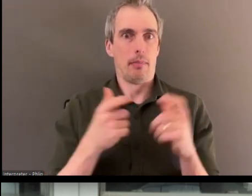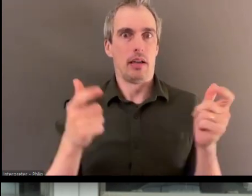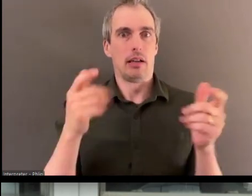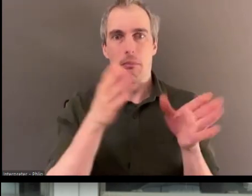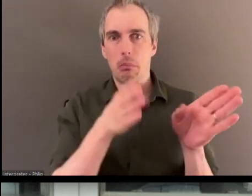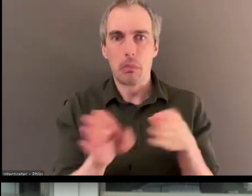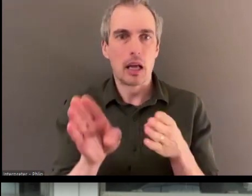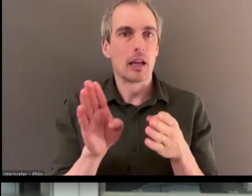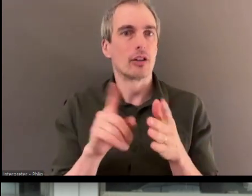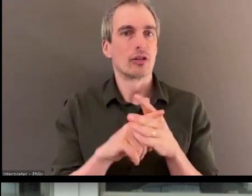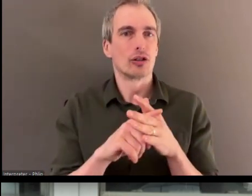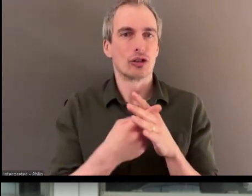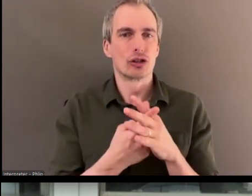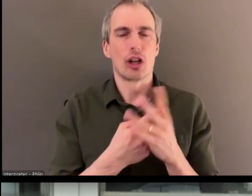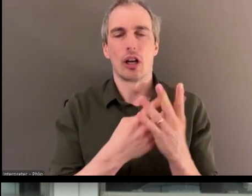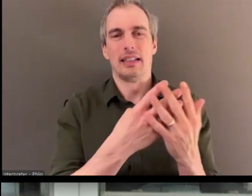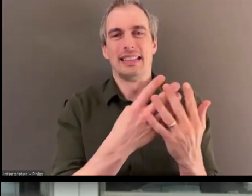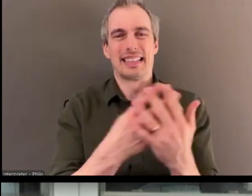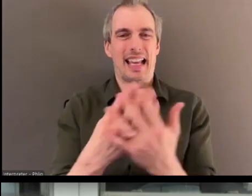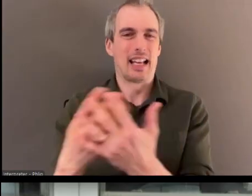So again, Reflow is open source.